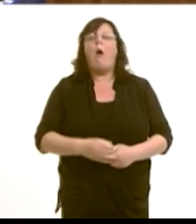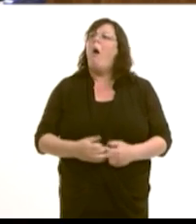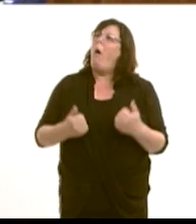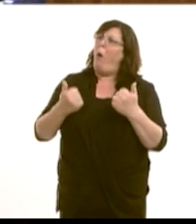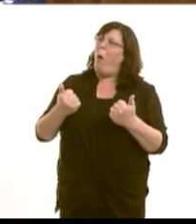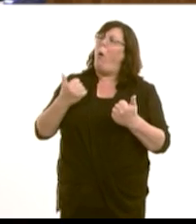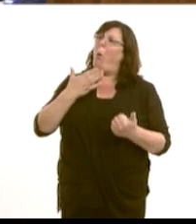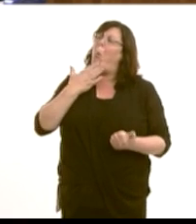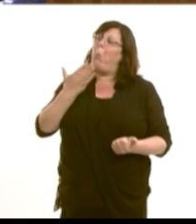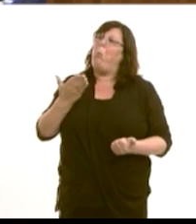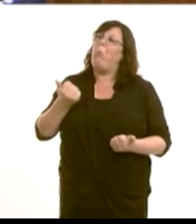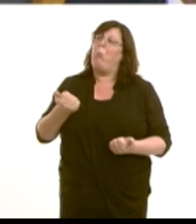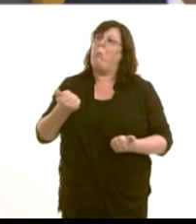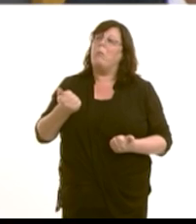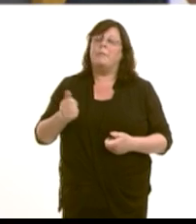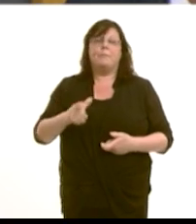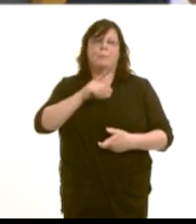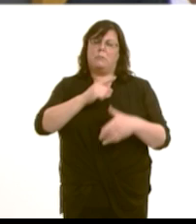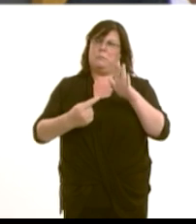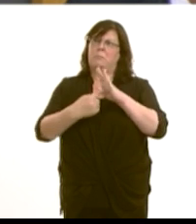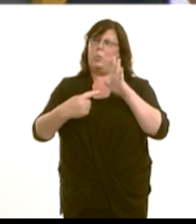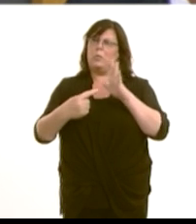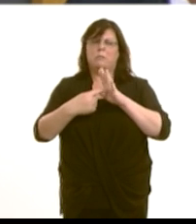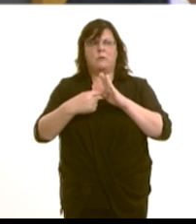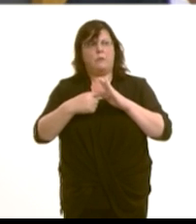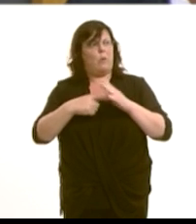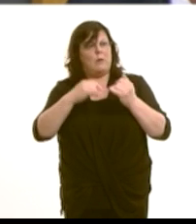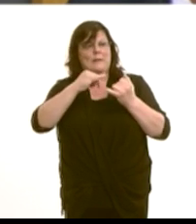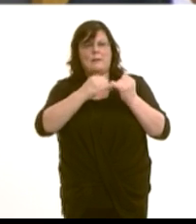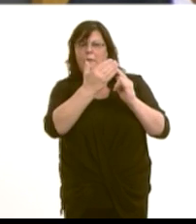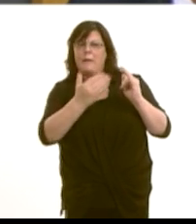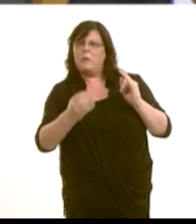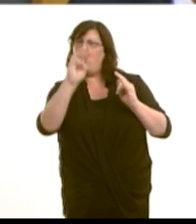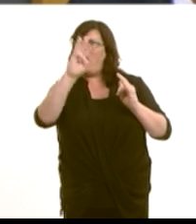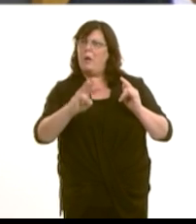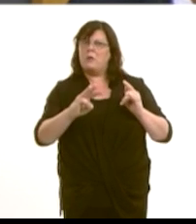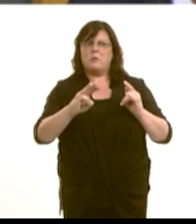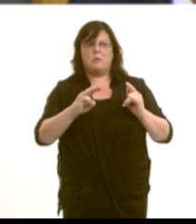Well, Iím delighted to hear that, because it is vitally important for the whole of south-east Wales and, indeed, far beyond.